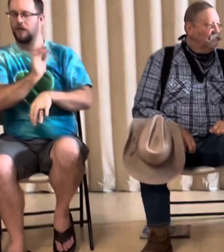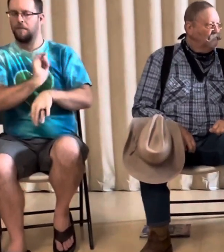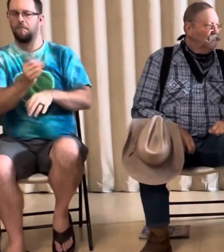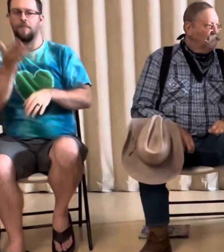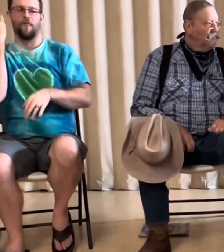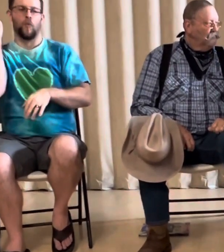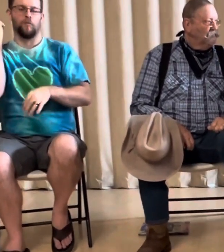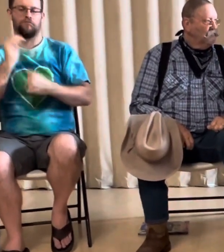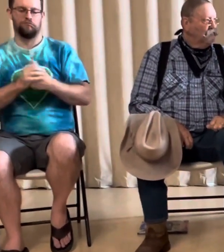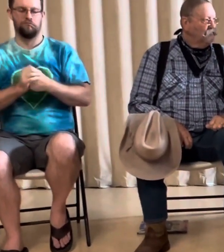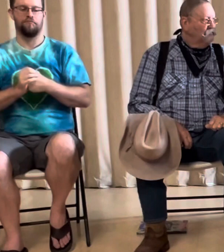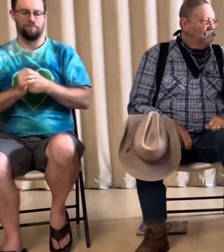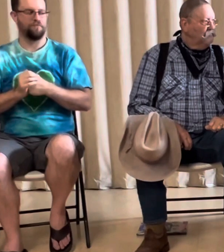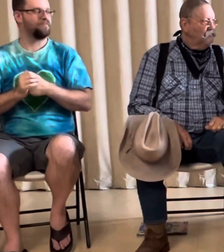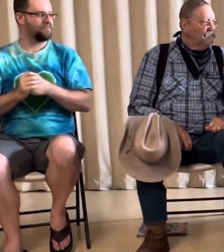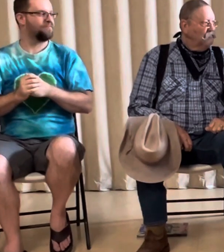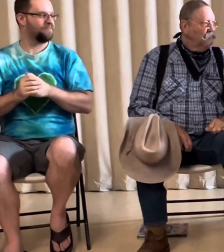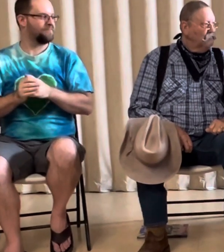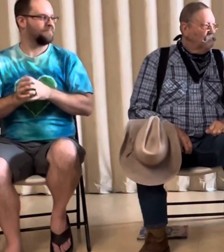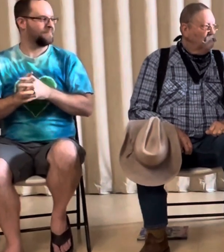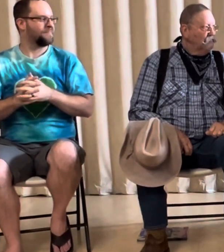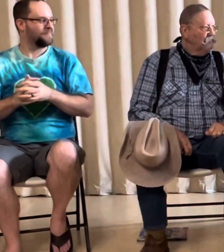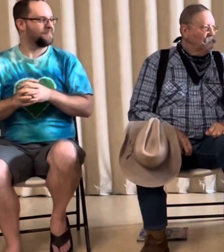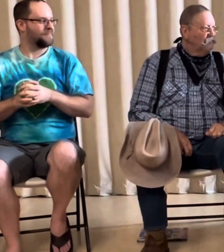All right, we're hitting the road. I like these glasses. Anyone got glasses like that?